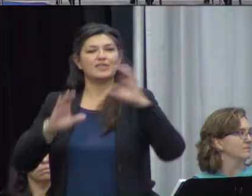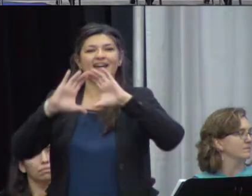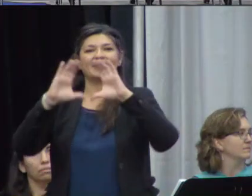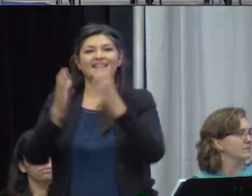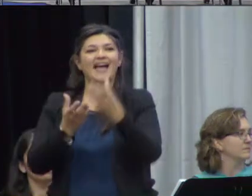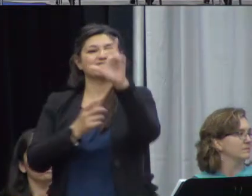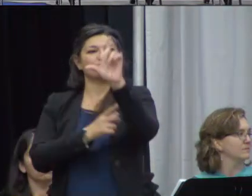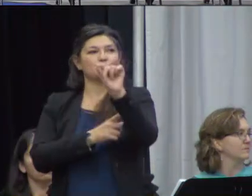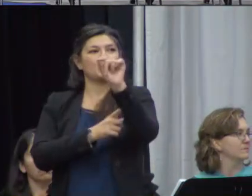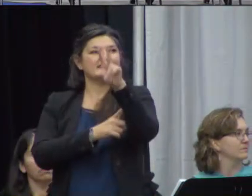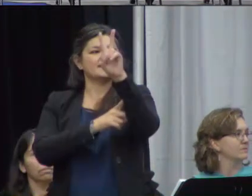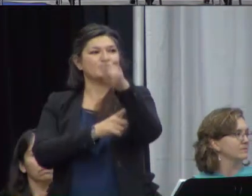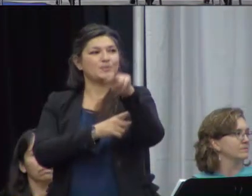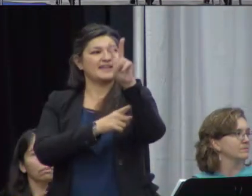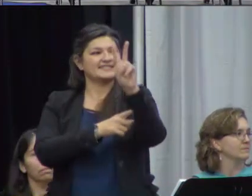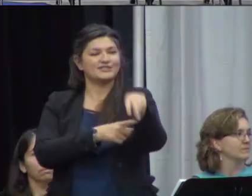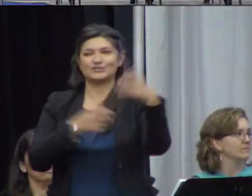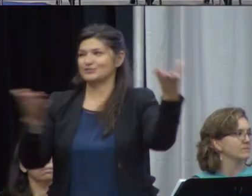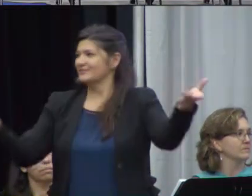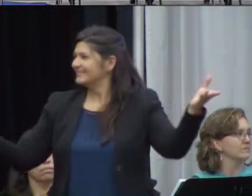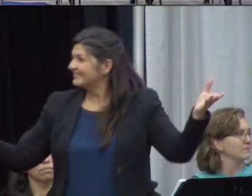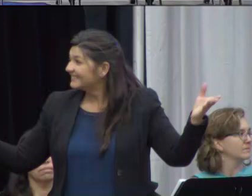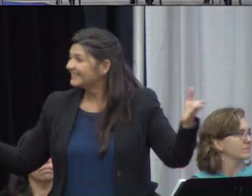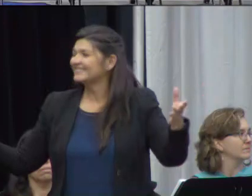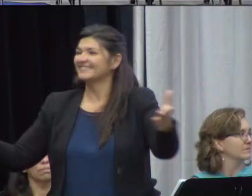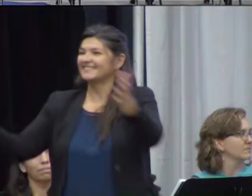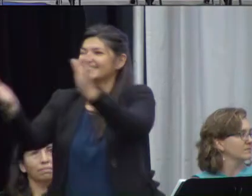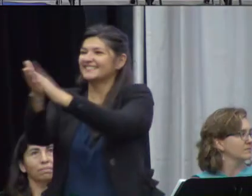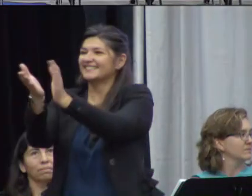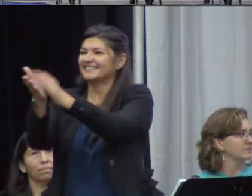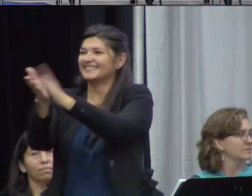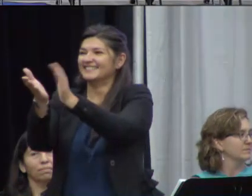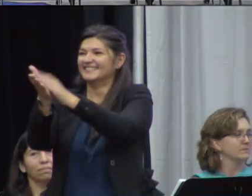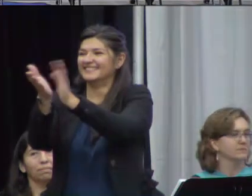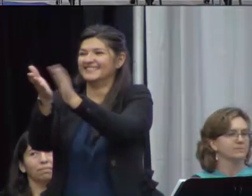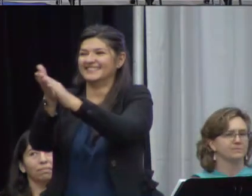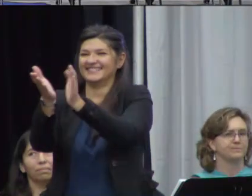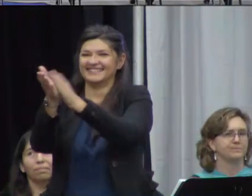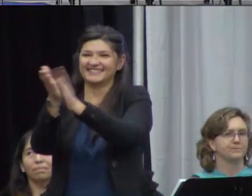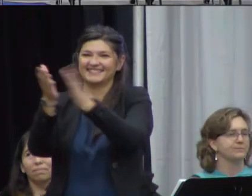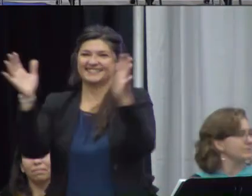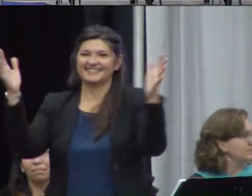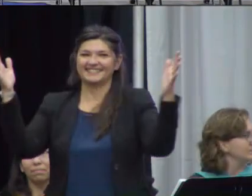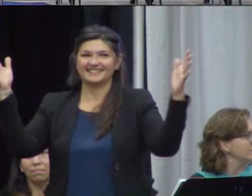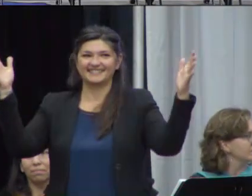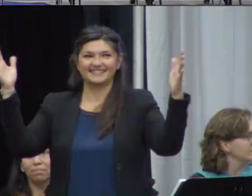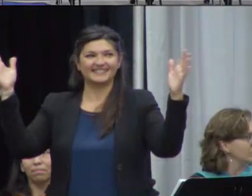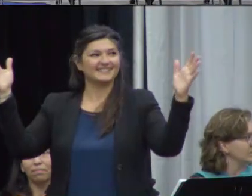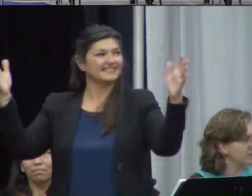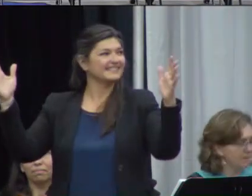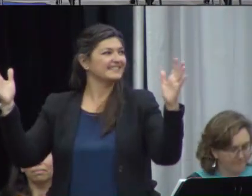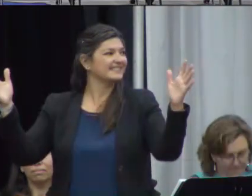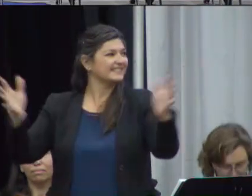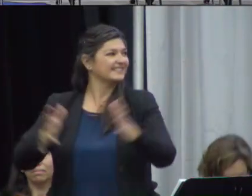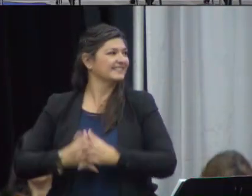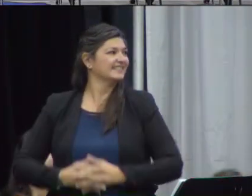Please bring them in to the processional. (audience applauds)